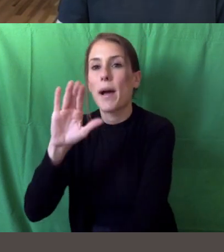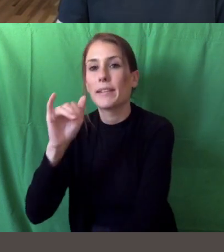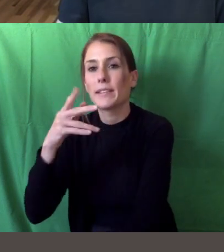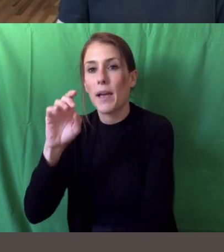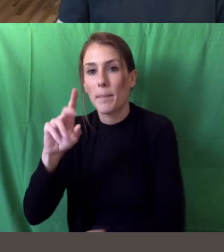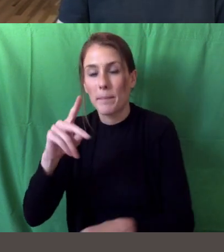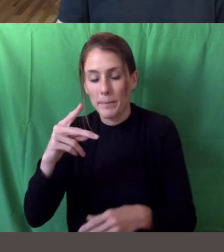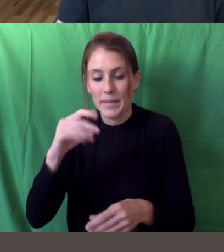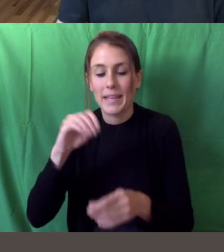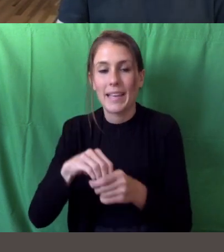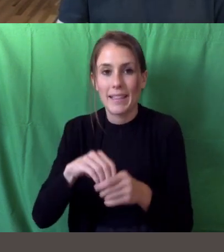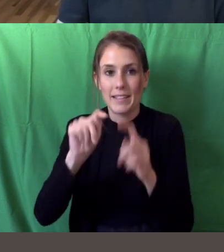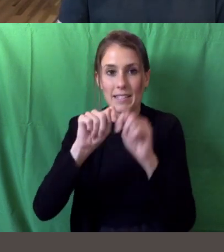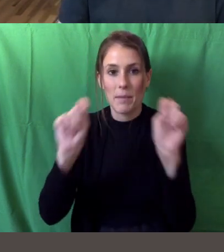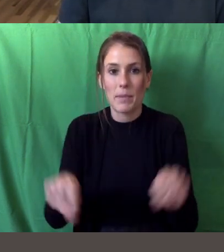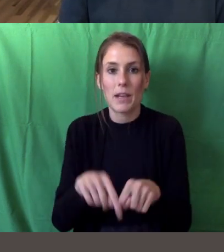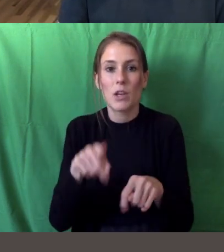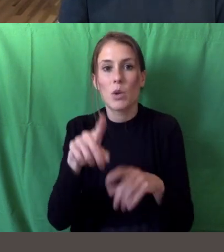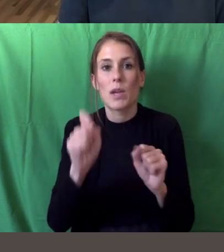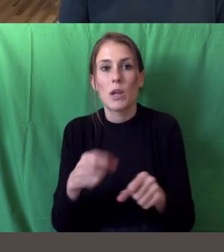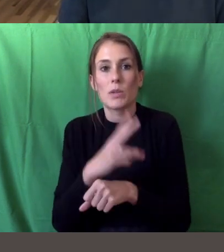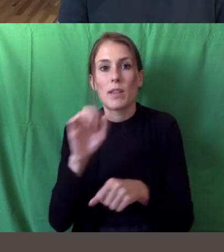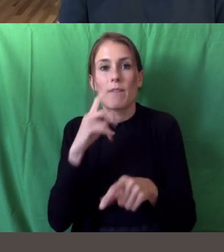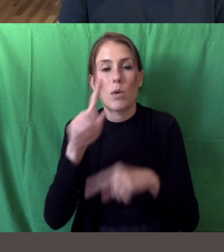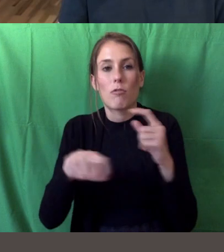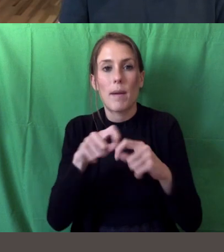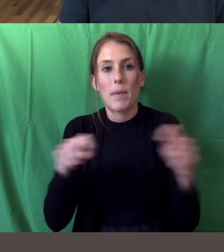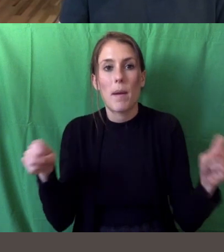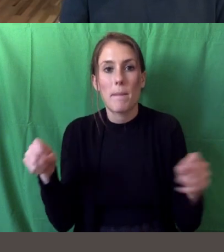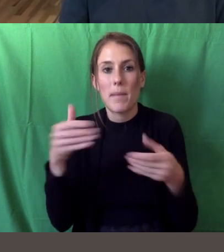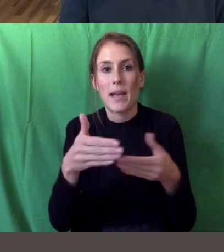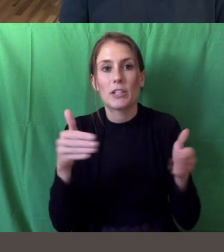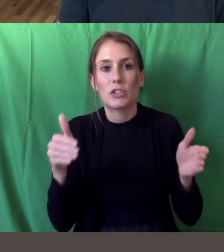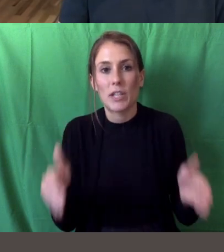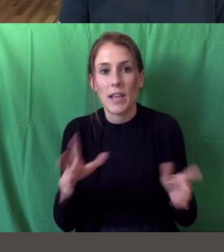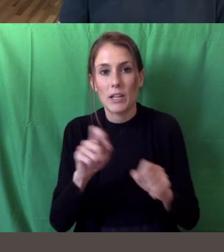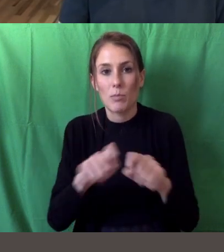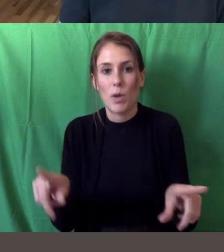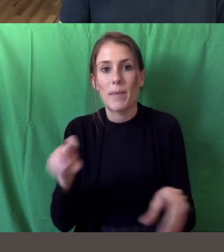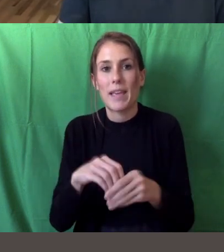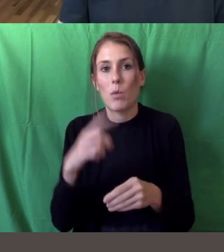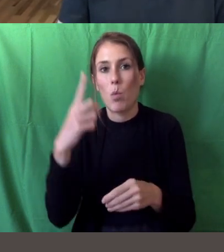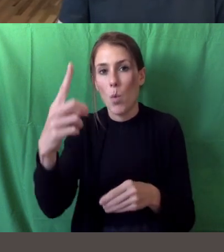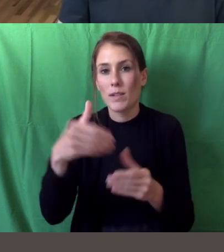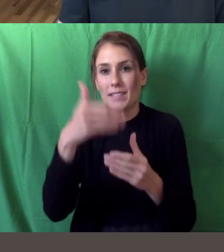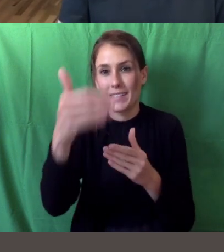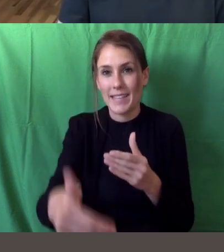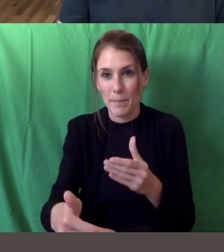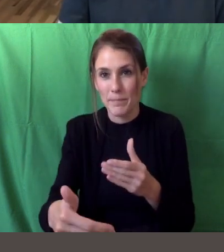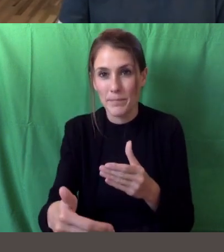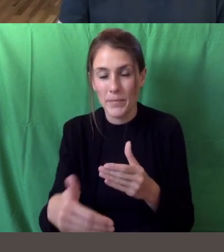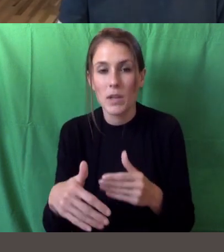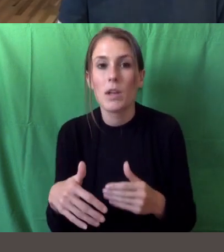Better yet, you can use azd up to wrap up packaging, provisioning, and deployment in a single step, which is what I showed off earlier.